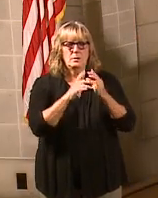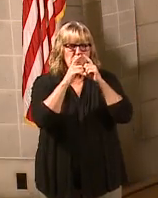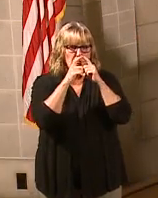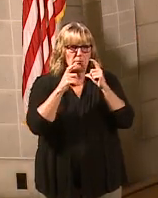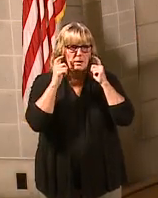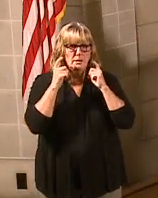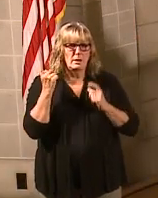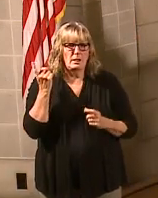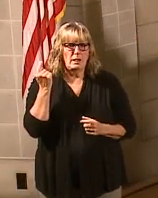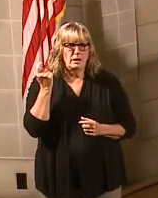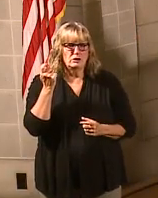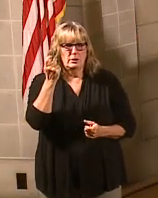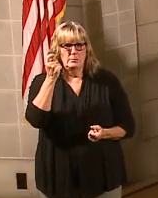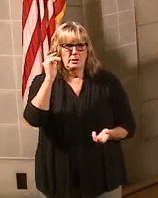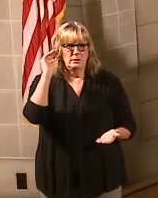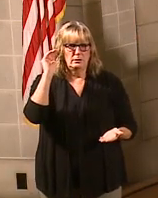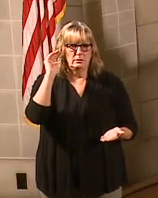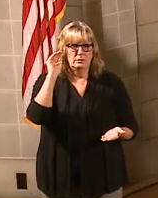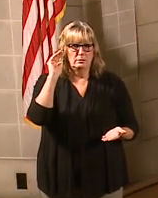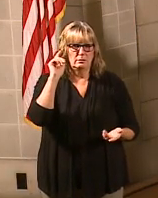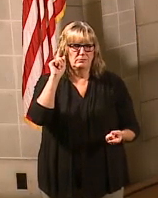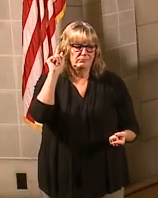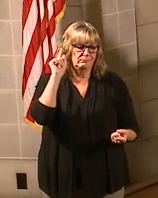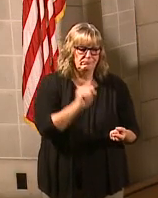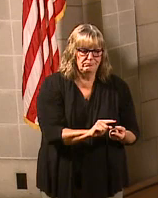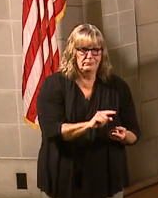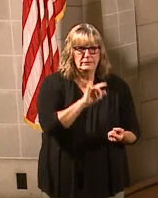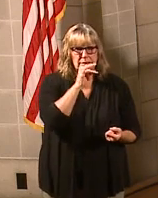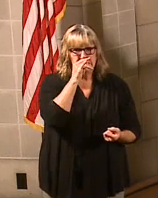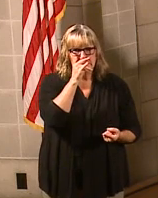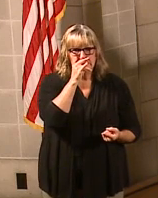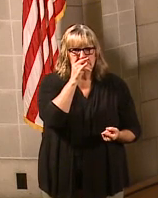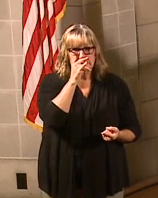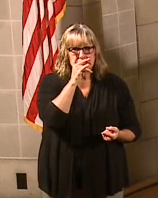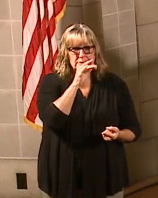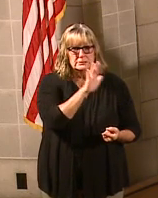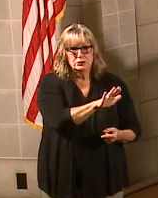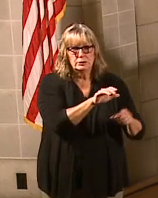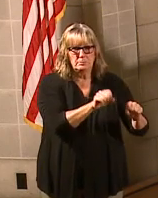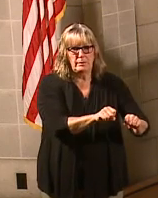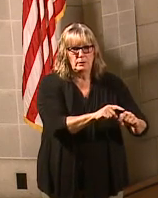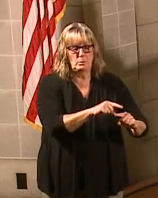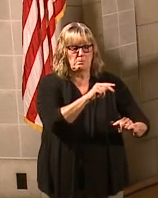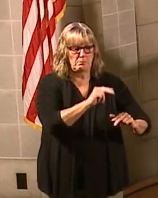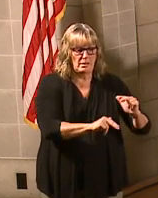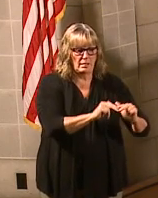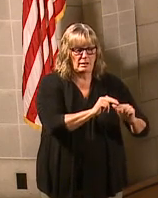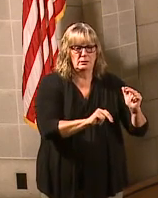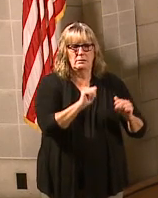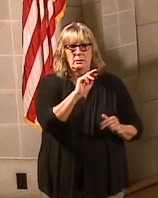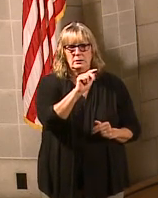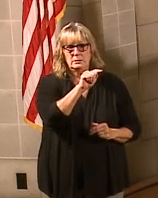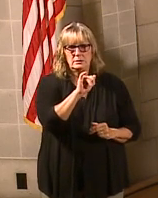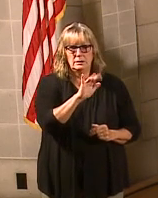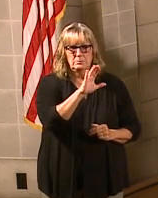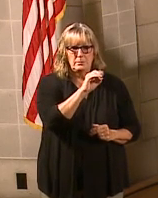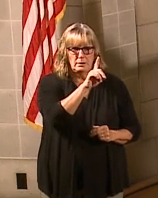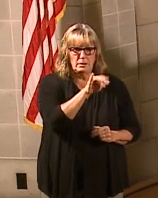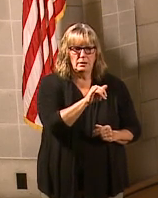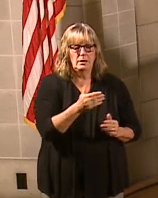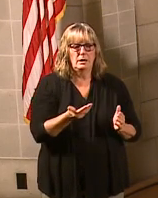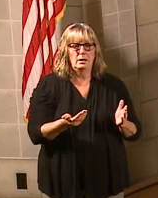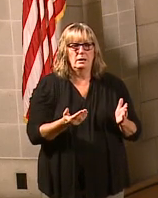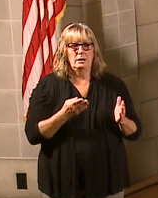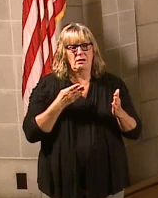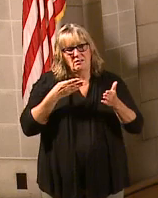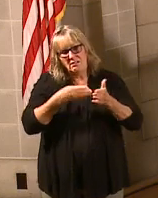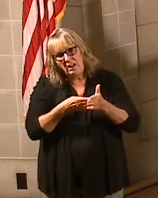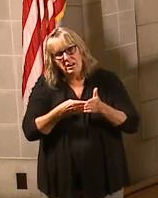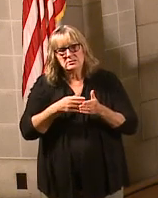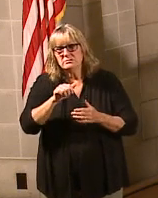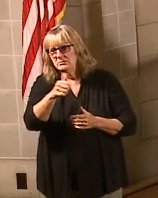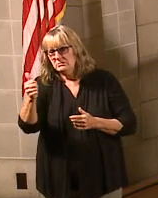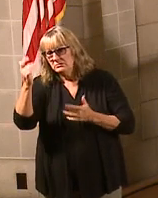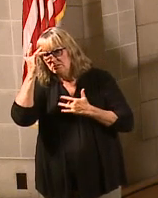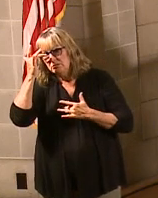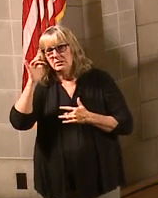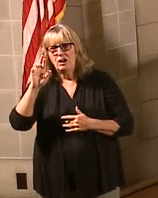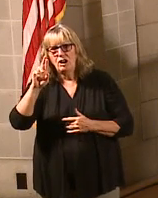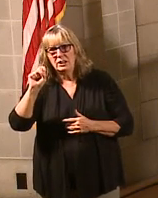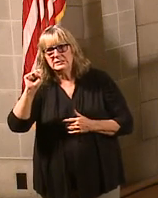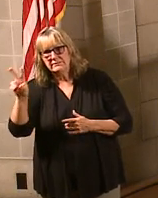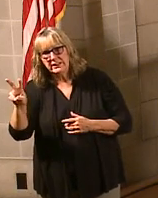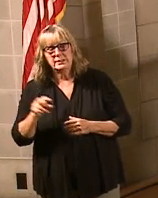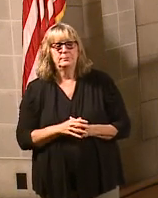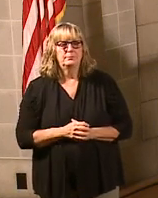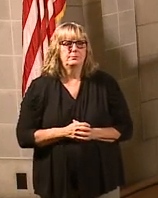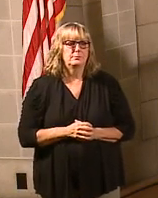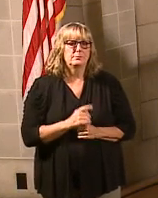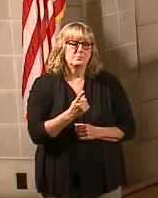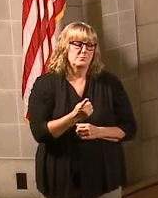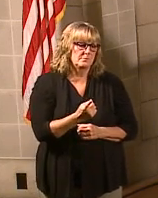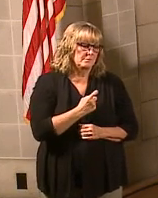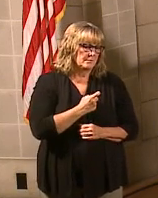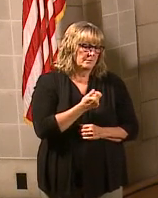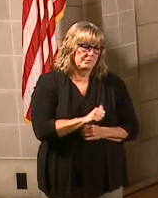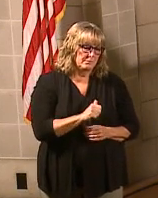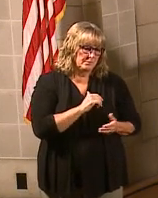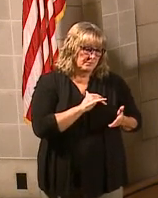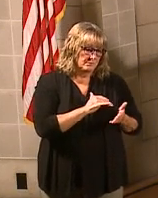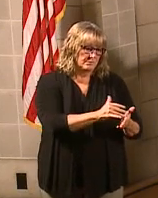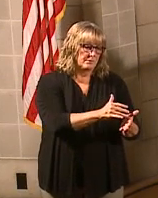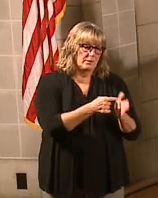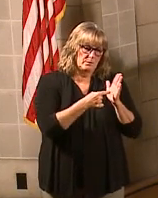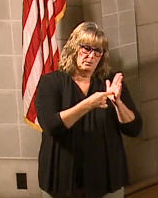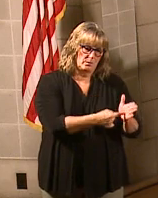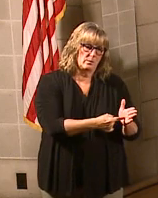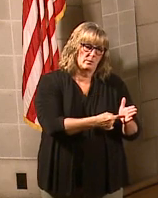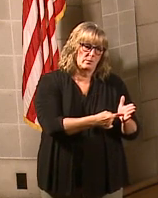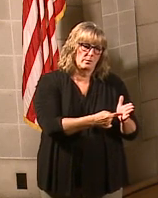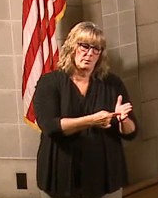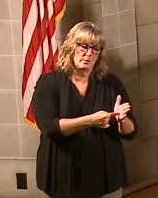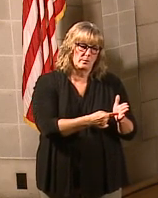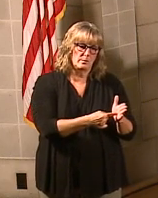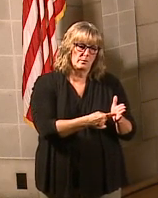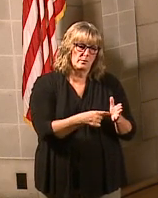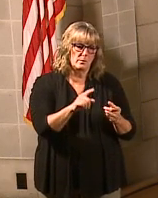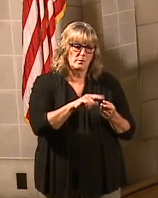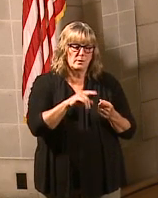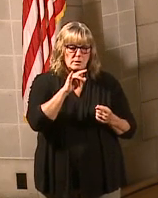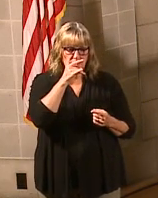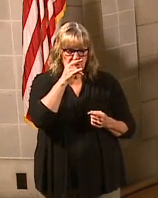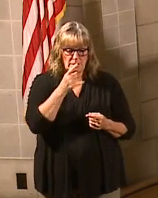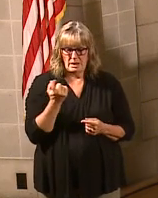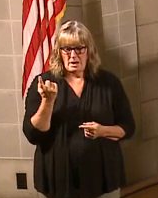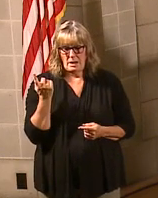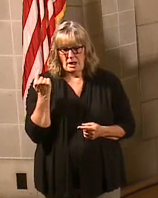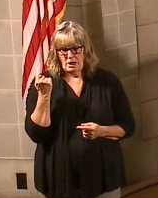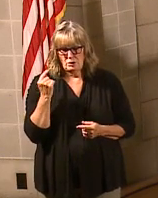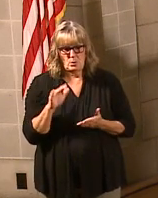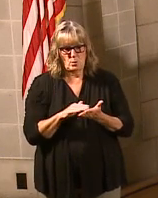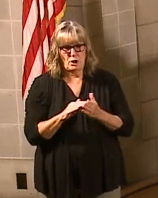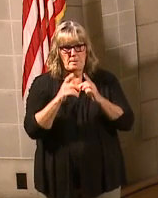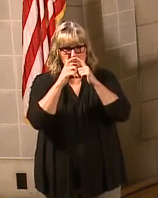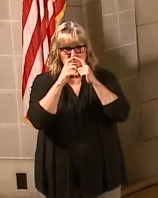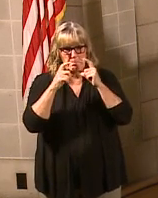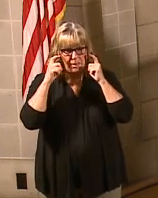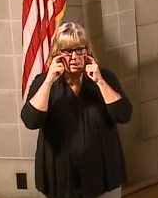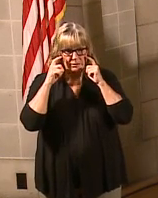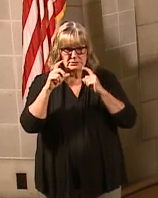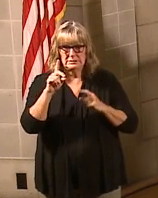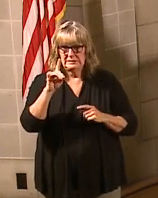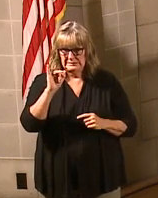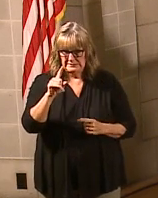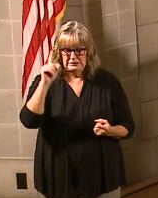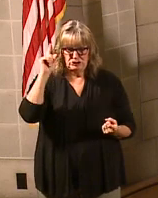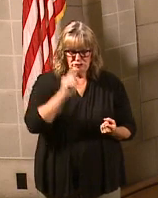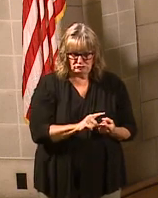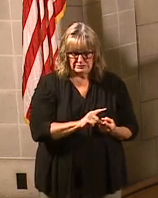[ SPEAKER OFF MIC ]